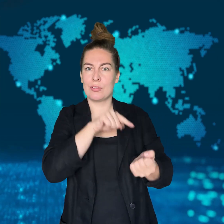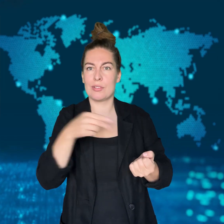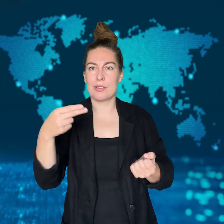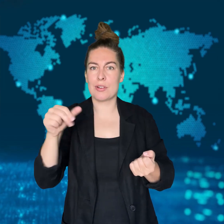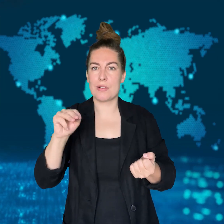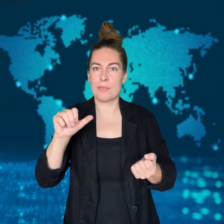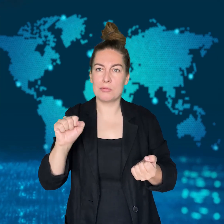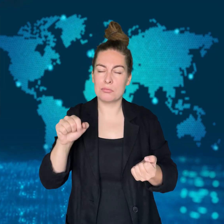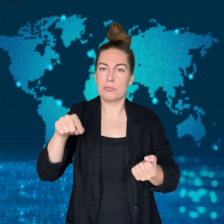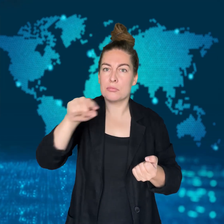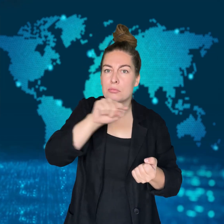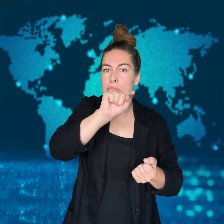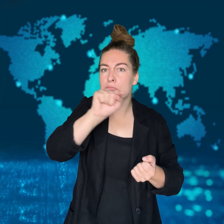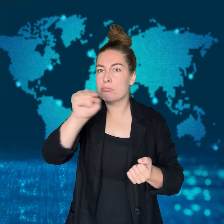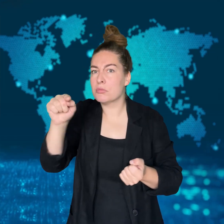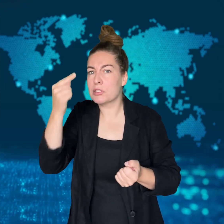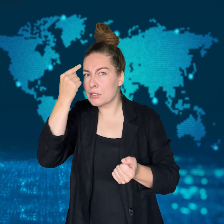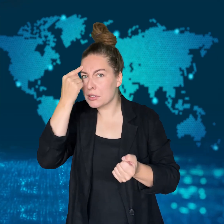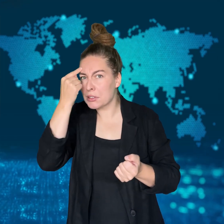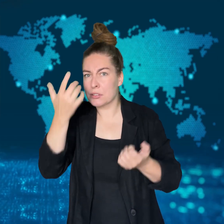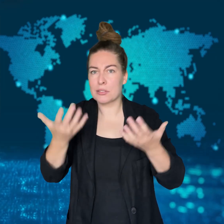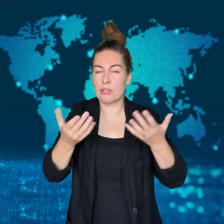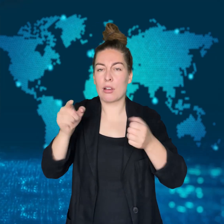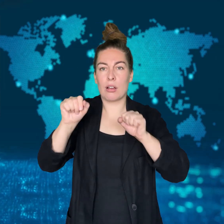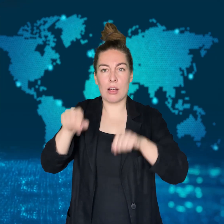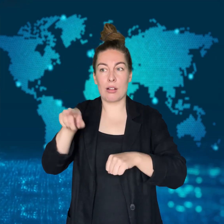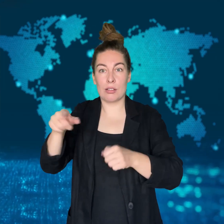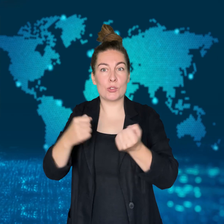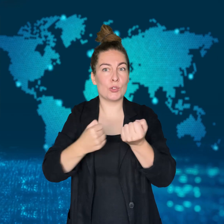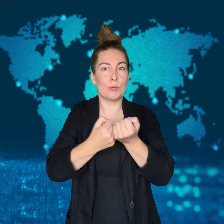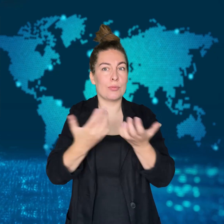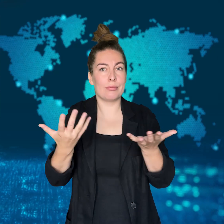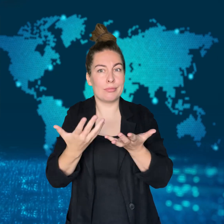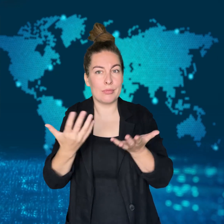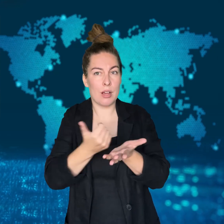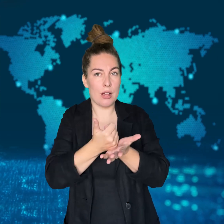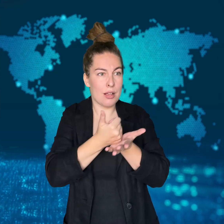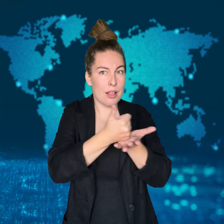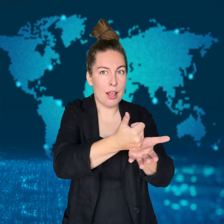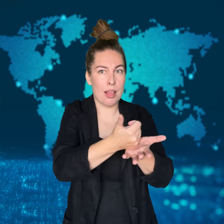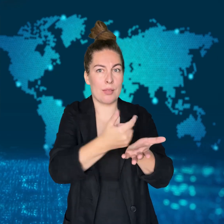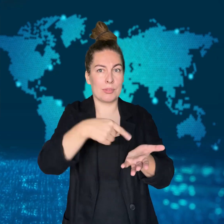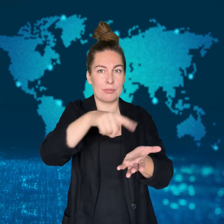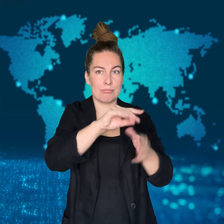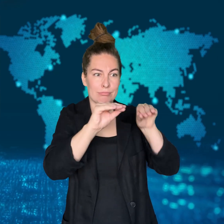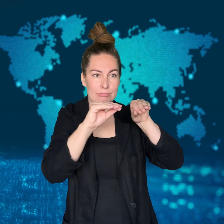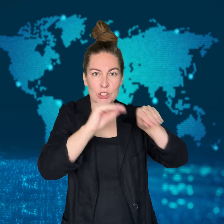Still, Iran has supported Hamas for years.